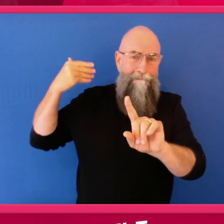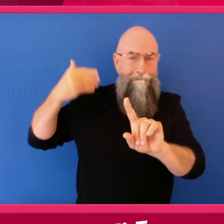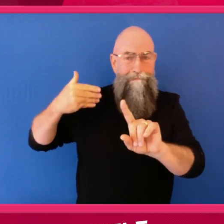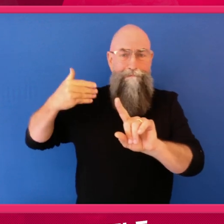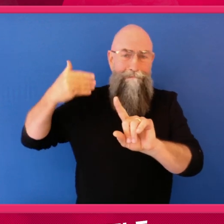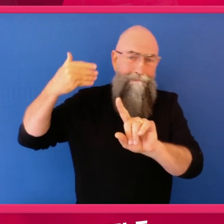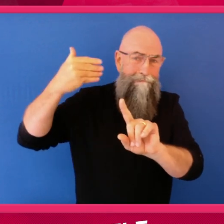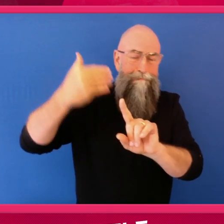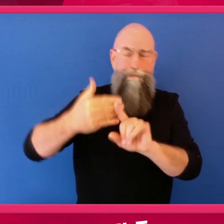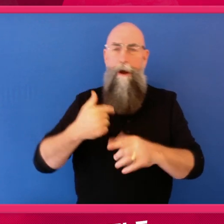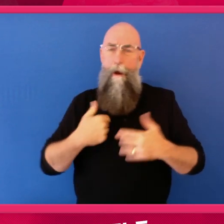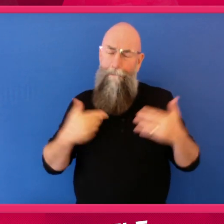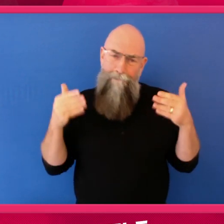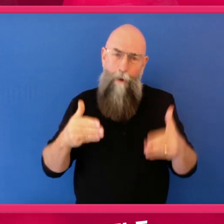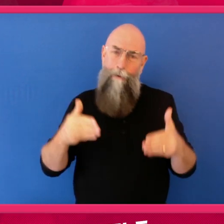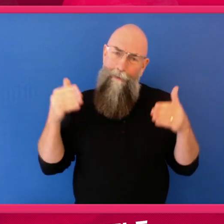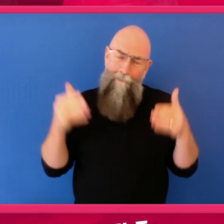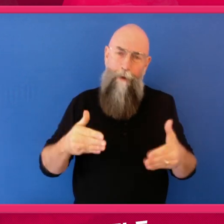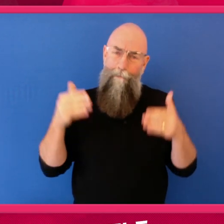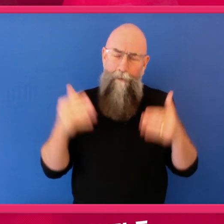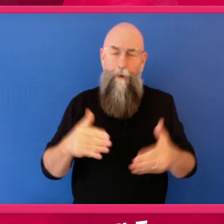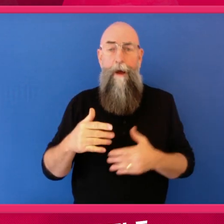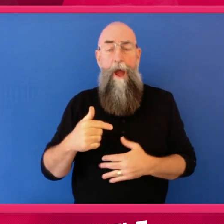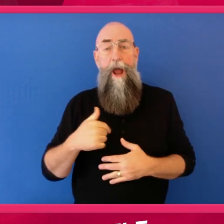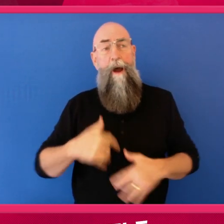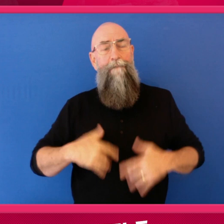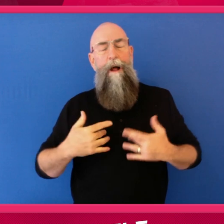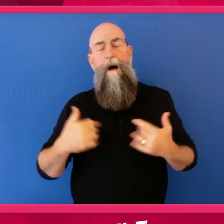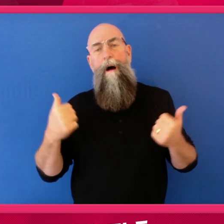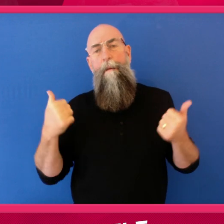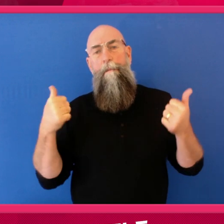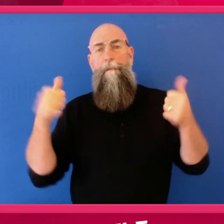focused on it. So it meant a lot to me to to pull it off. And I think for me, it was